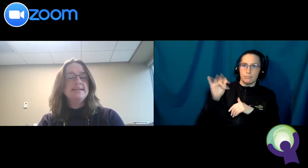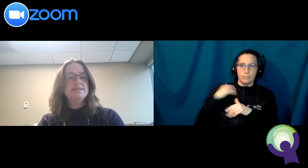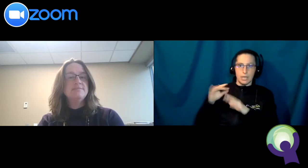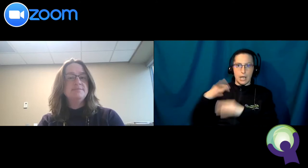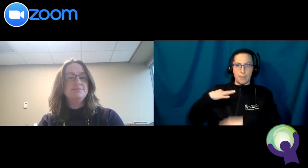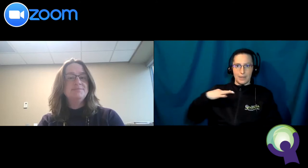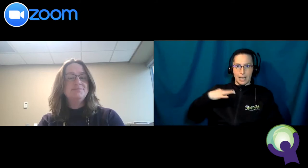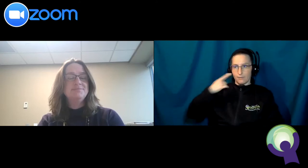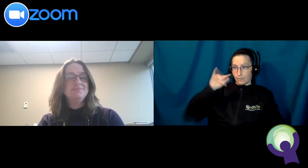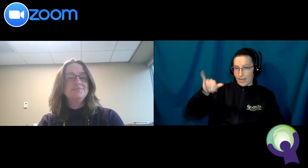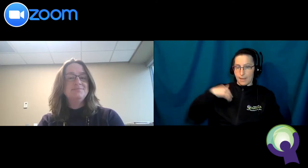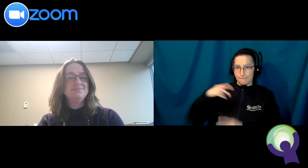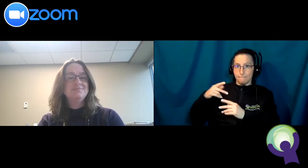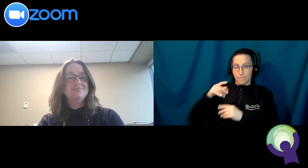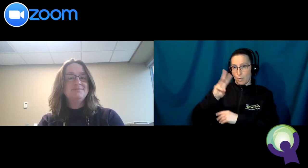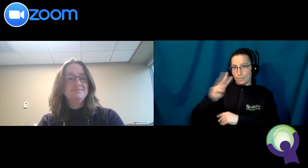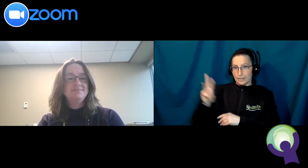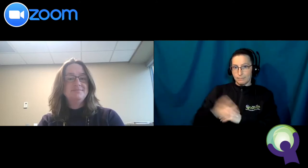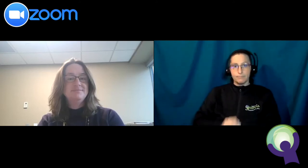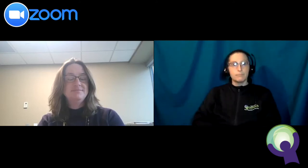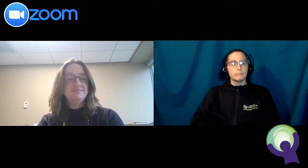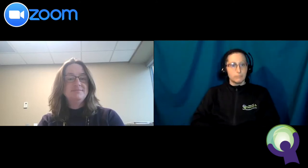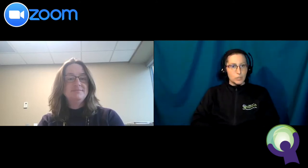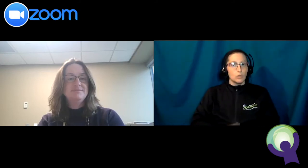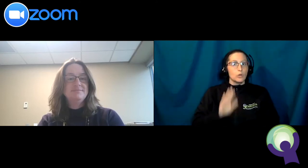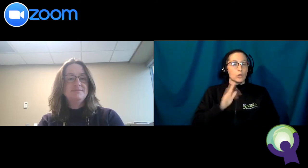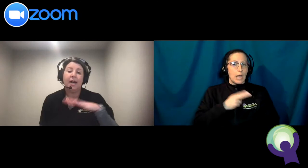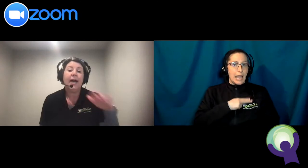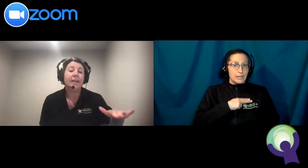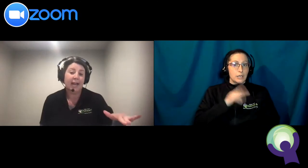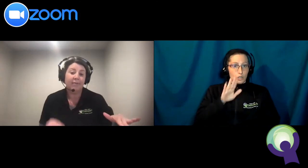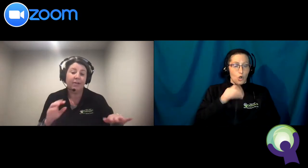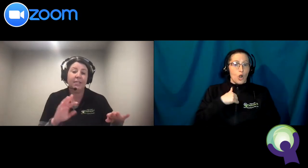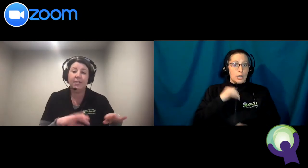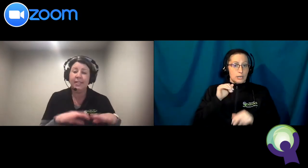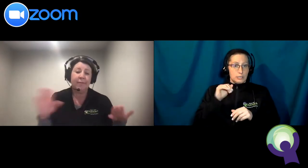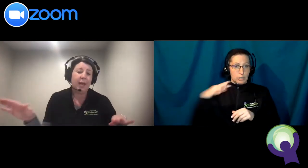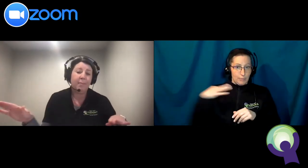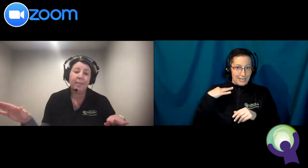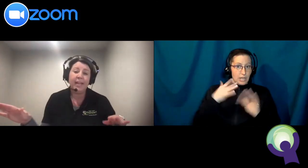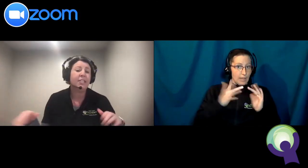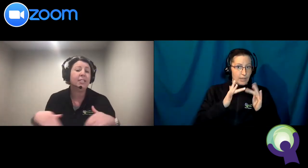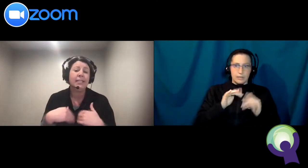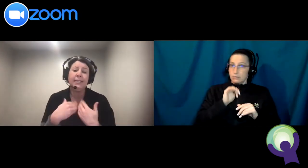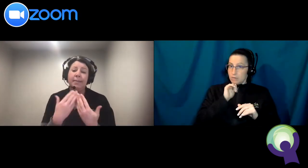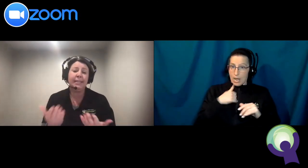Heidi: So your applications are online versus....do you guys have paper applications? Can somebody